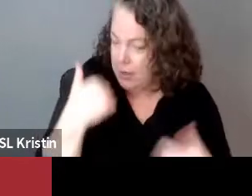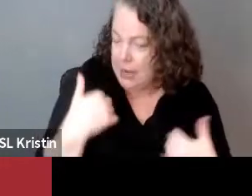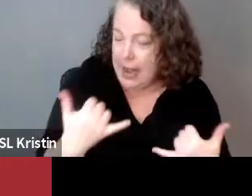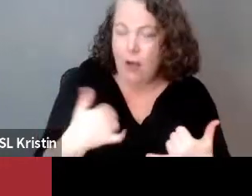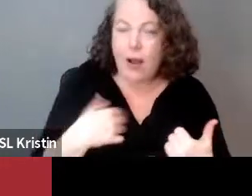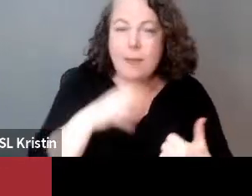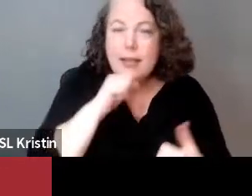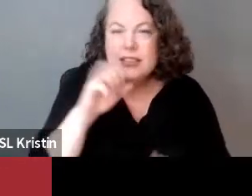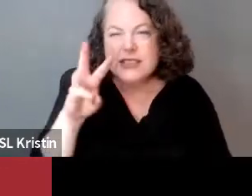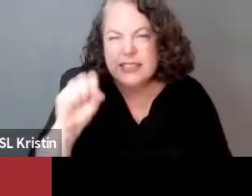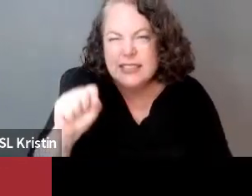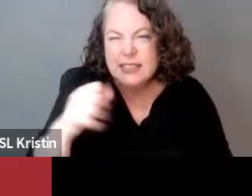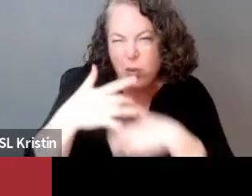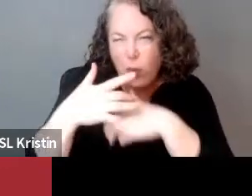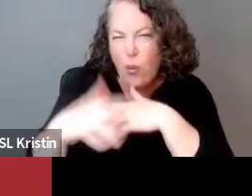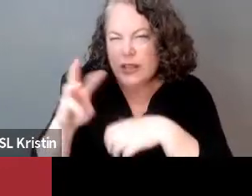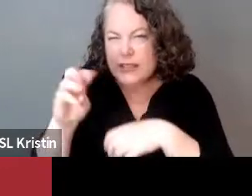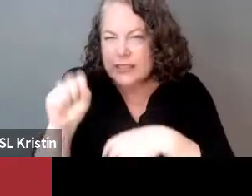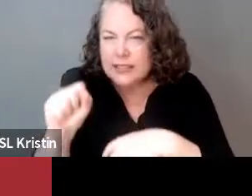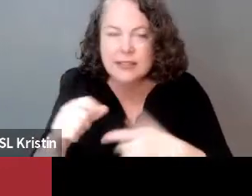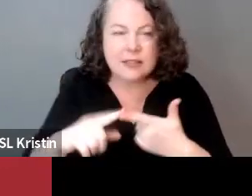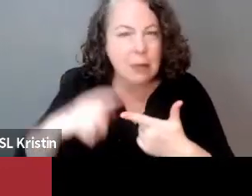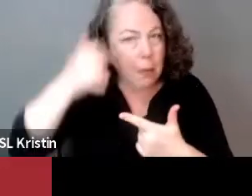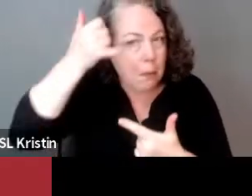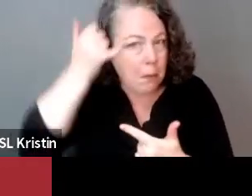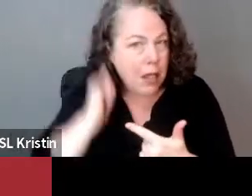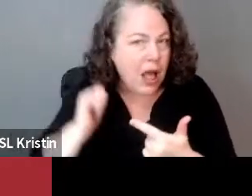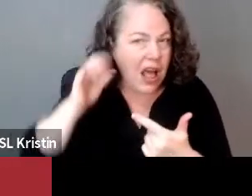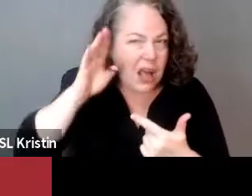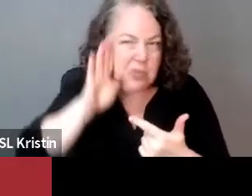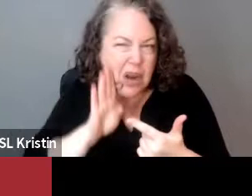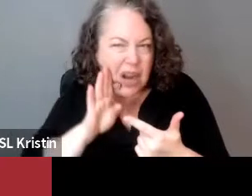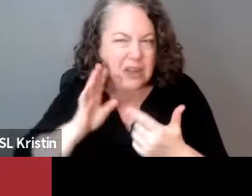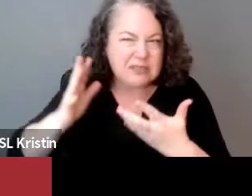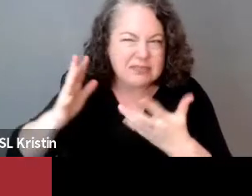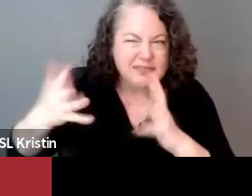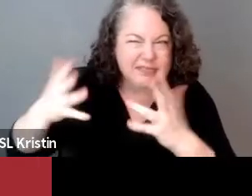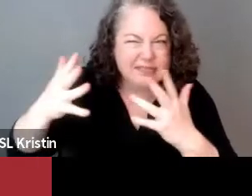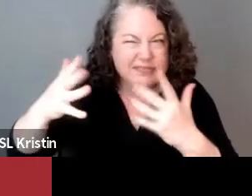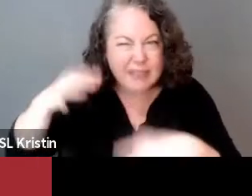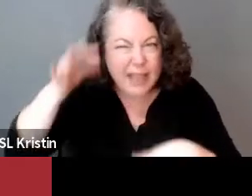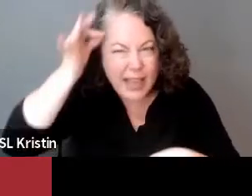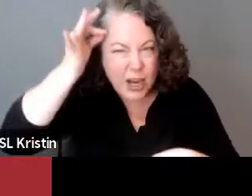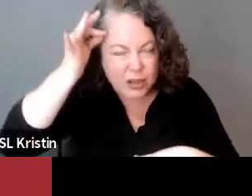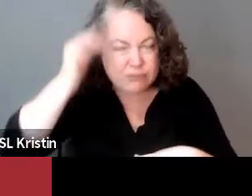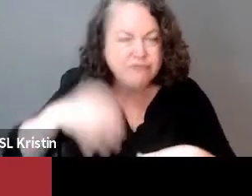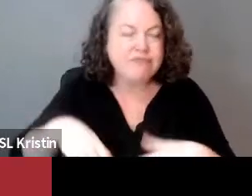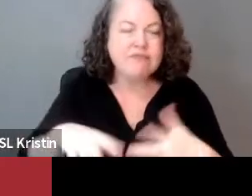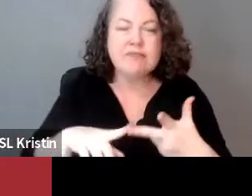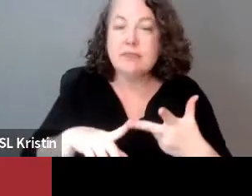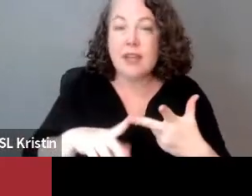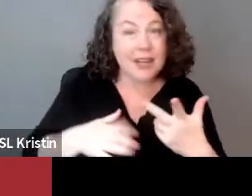I have blondish hair, and I'm happy to be with you